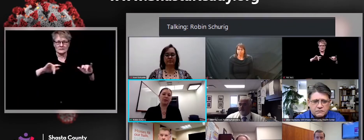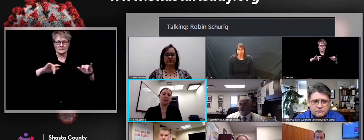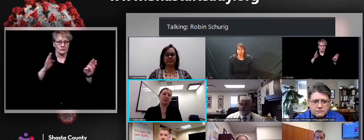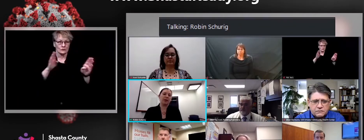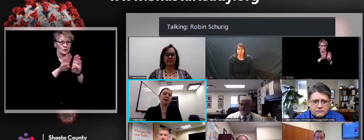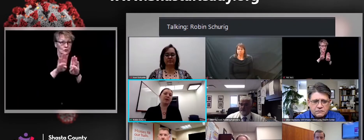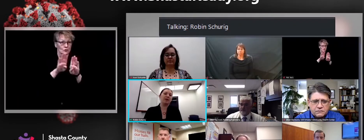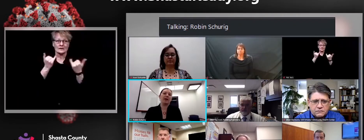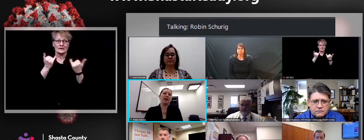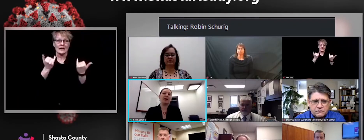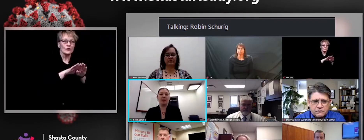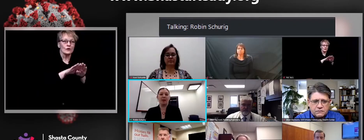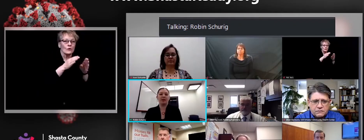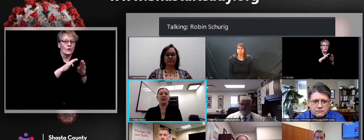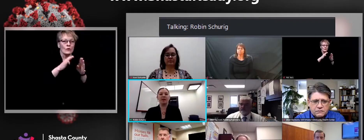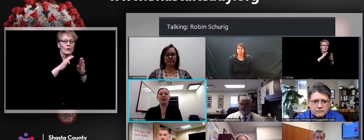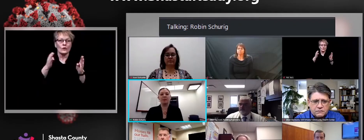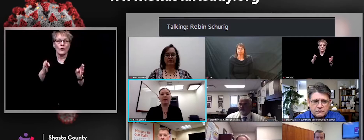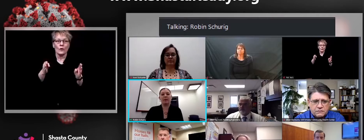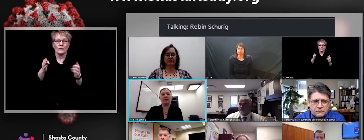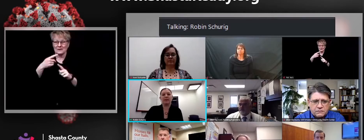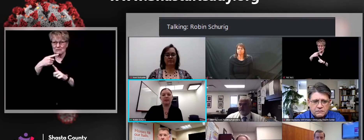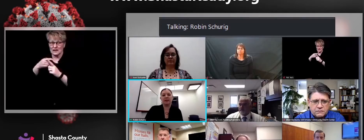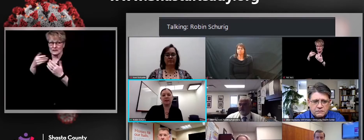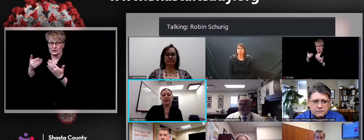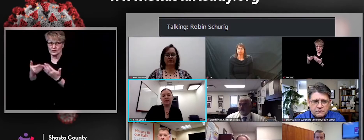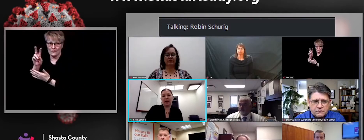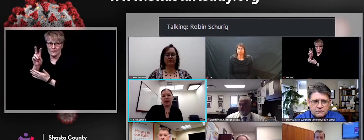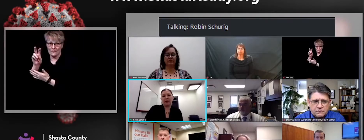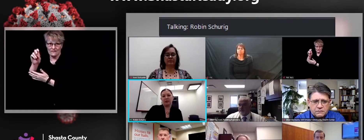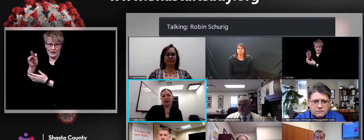increase our case rate, if we can't keep up with getting more people vaccinated. And if you have